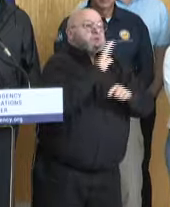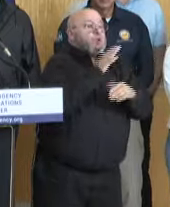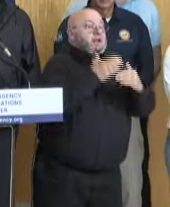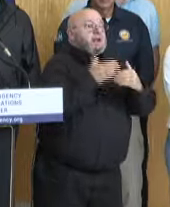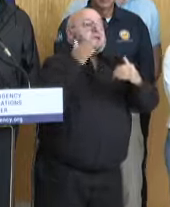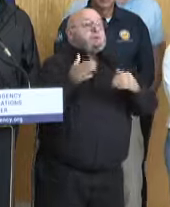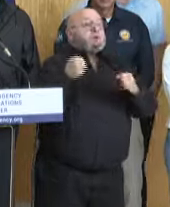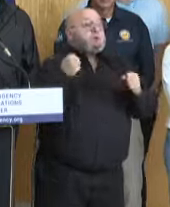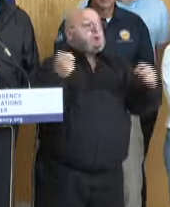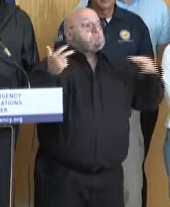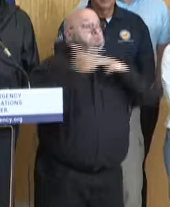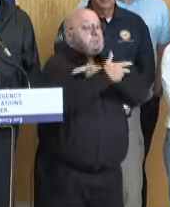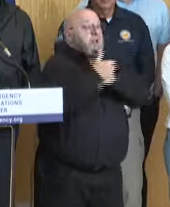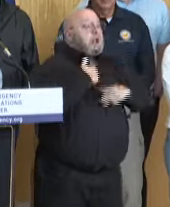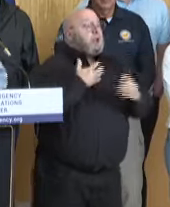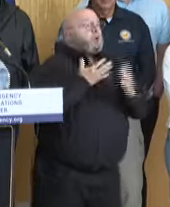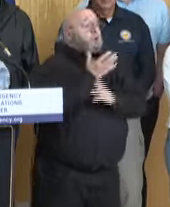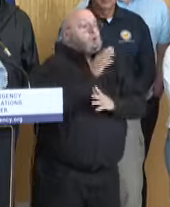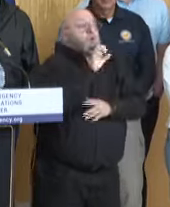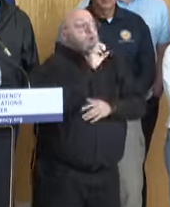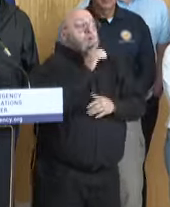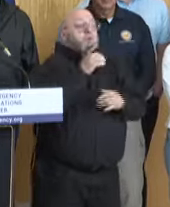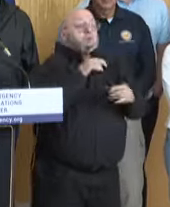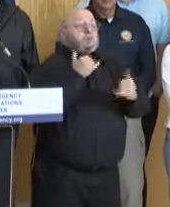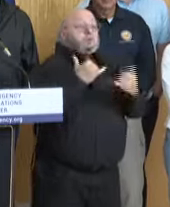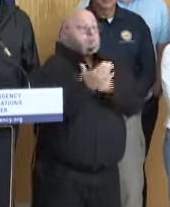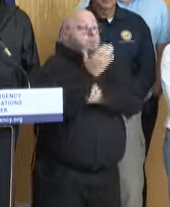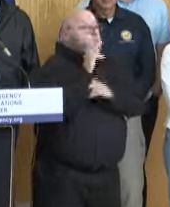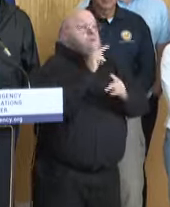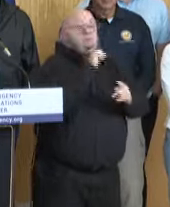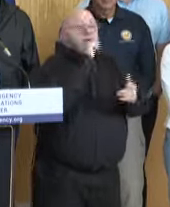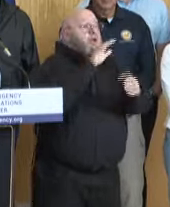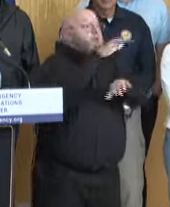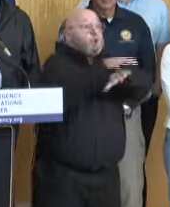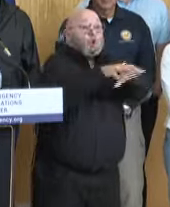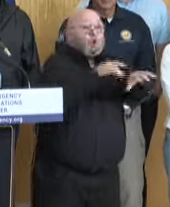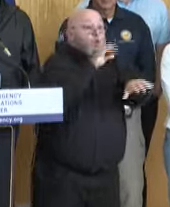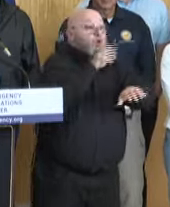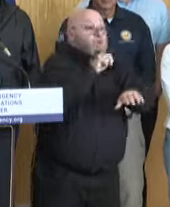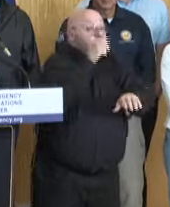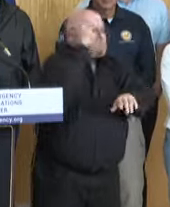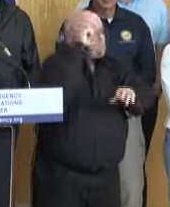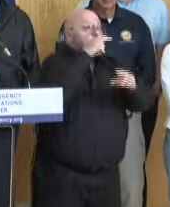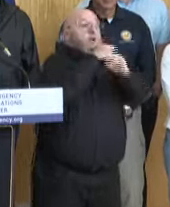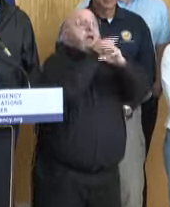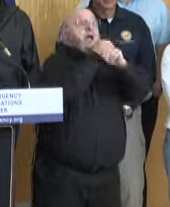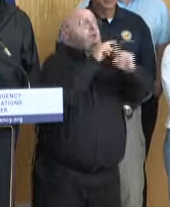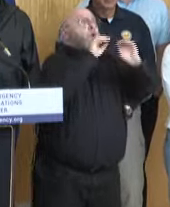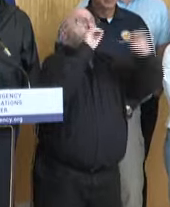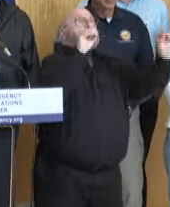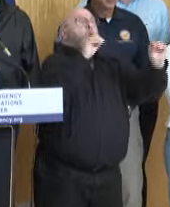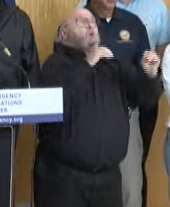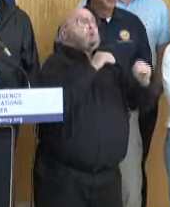ESÁN DESCOMPUESTOS. ESQUINA SIN ESTAR PREOCUPADOS